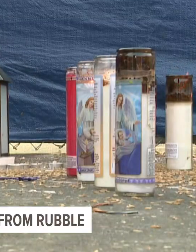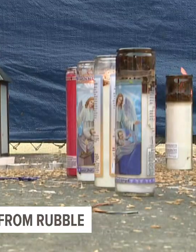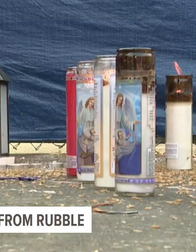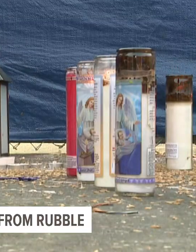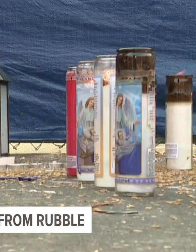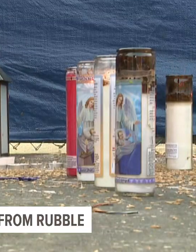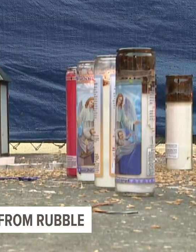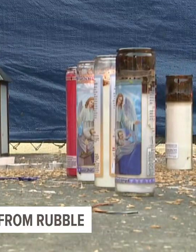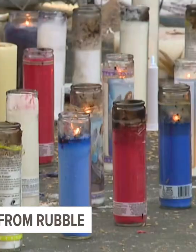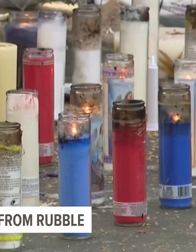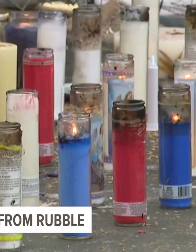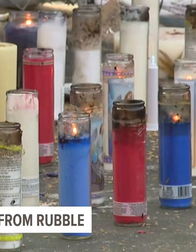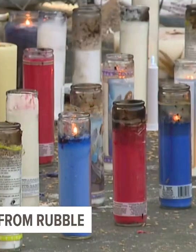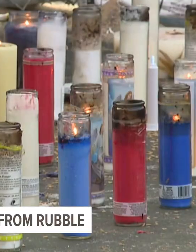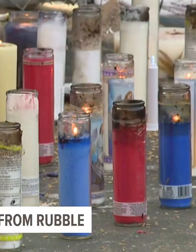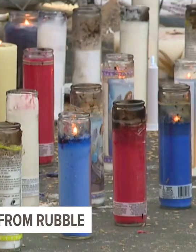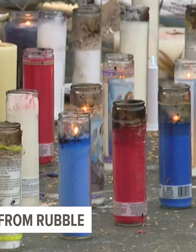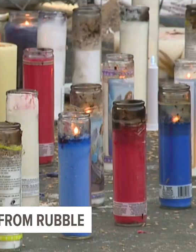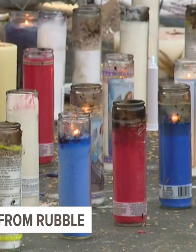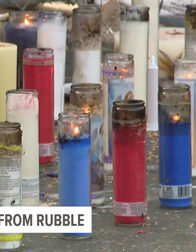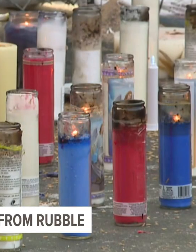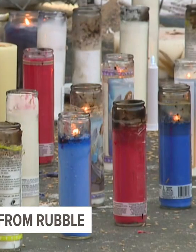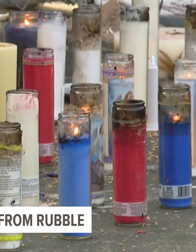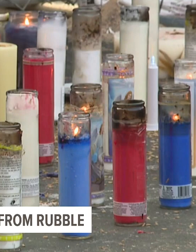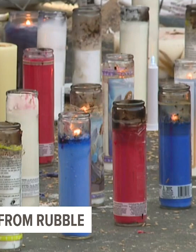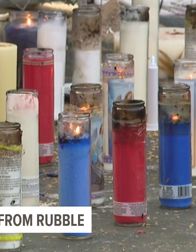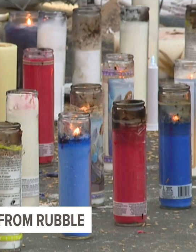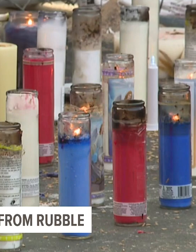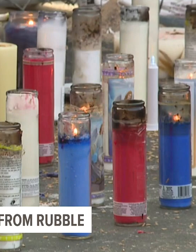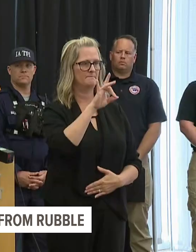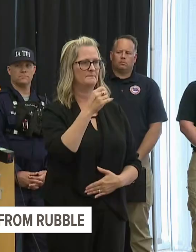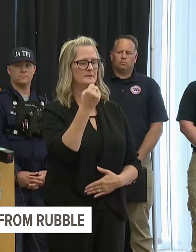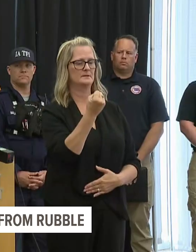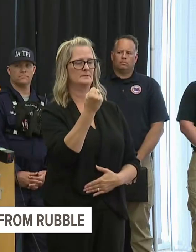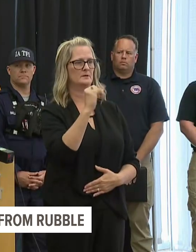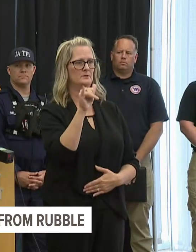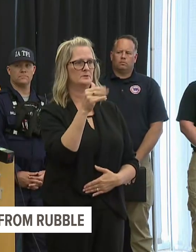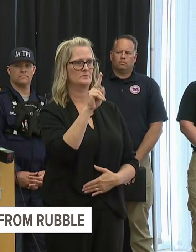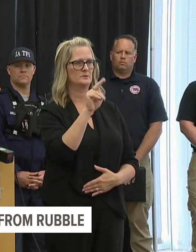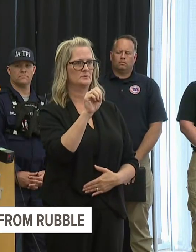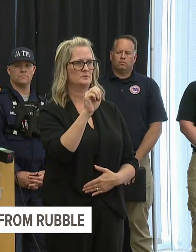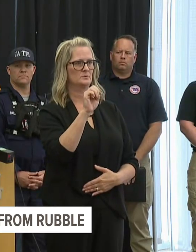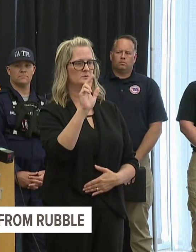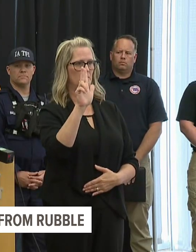for now confirmed dead on Saturday June 3rd 2023 at 11:59 AM.